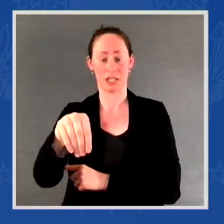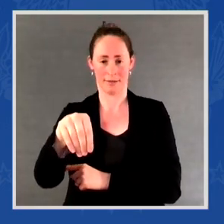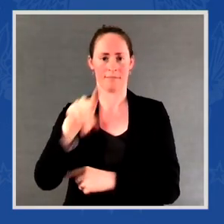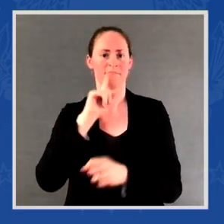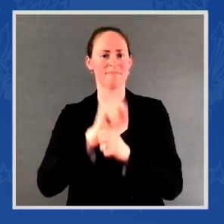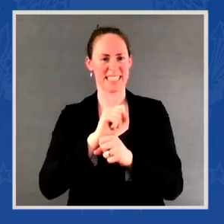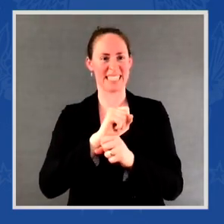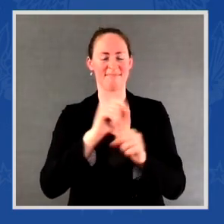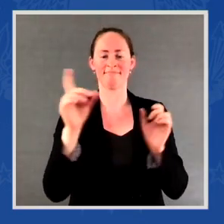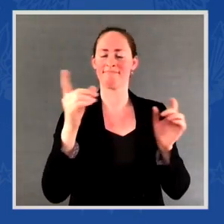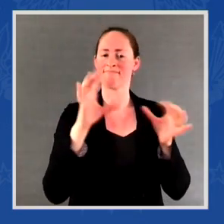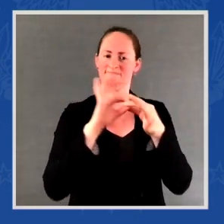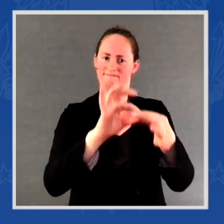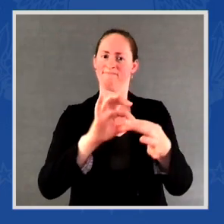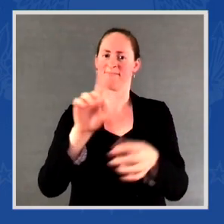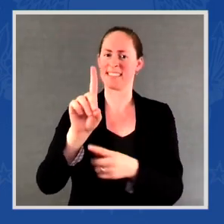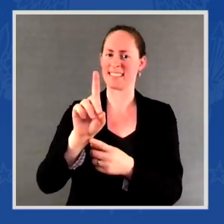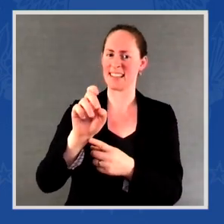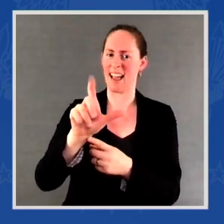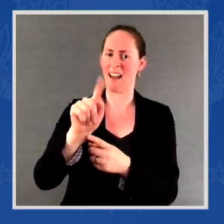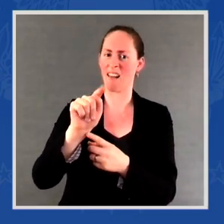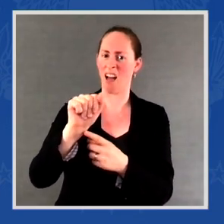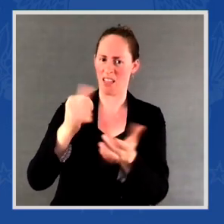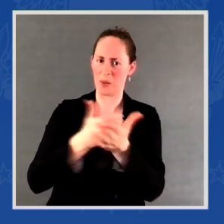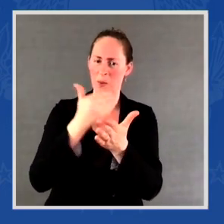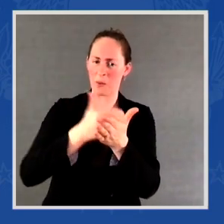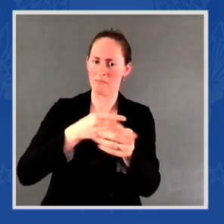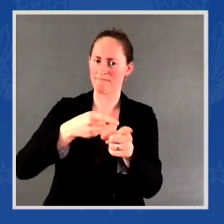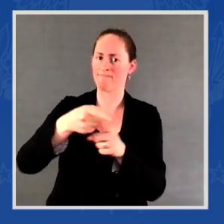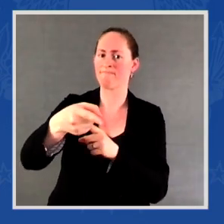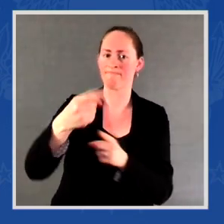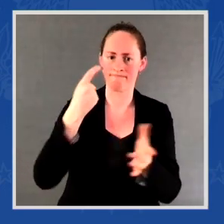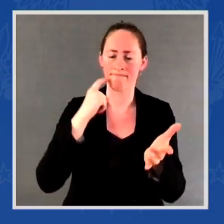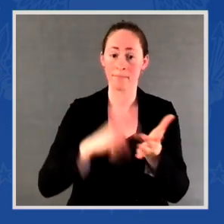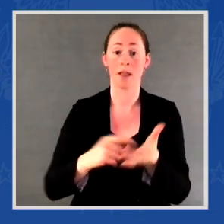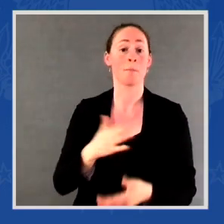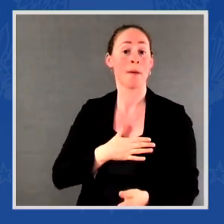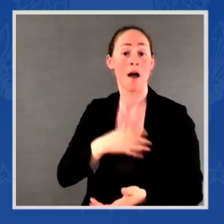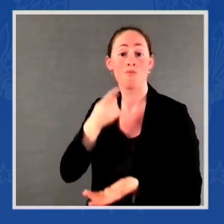he and my wife have been traveling the country to make this case -- that it's more easily transmittable,